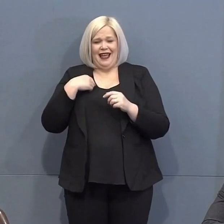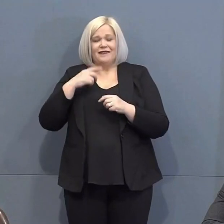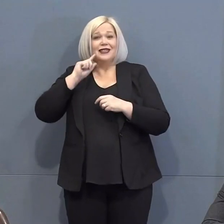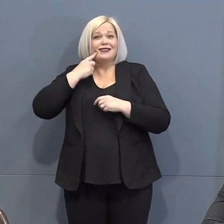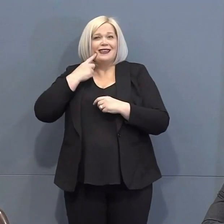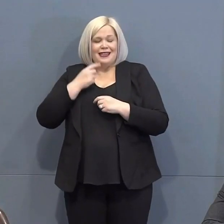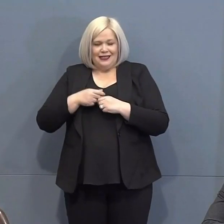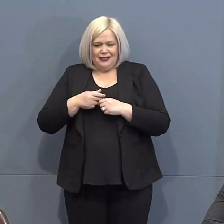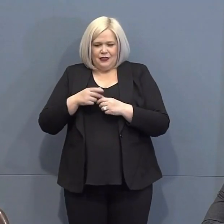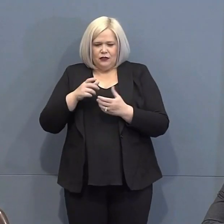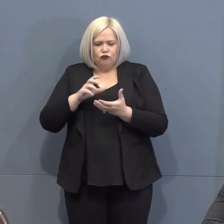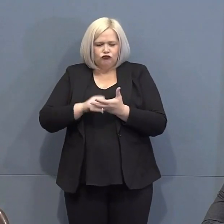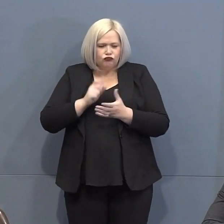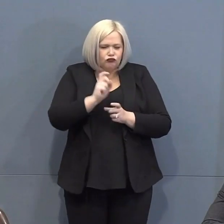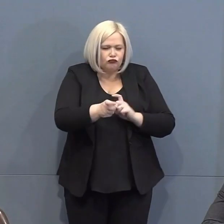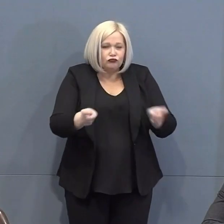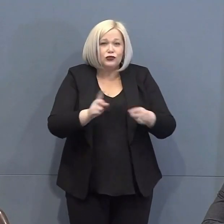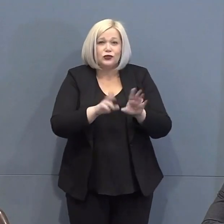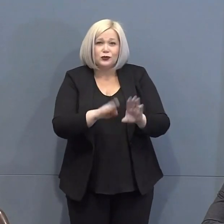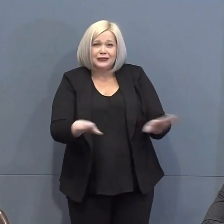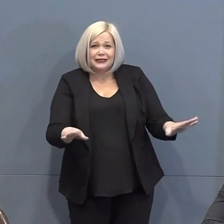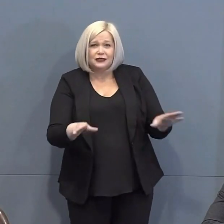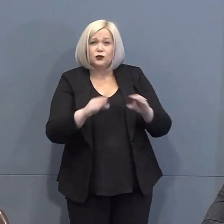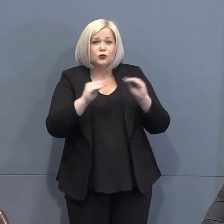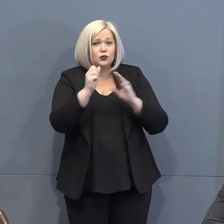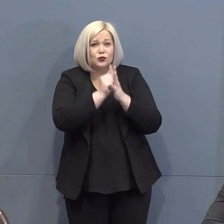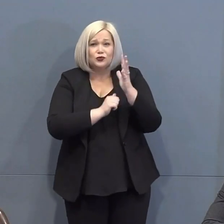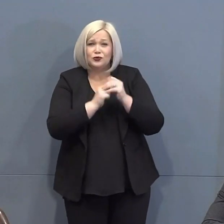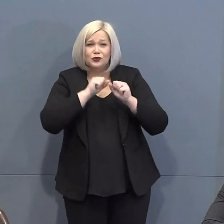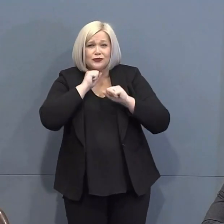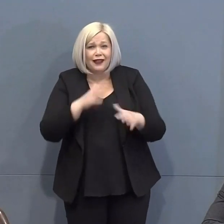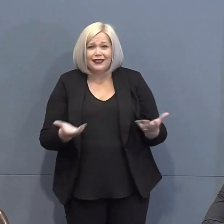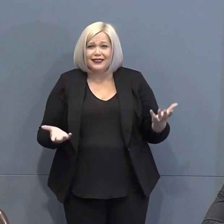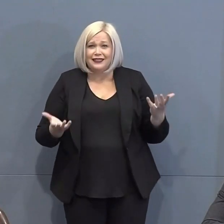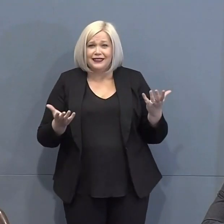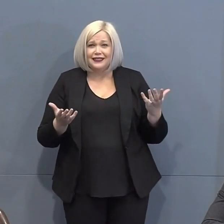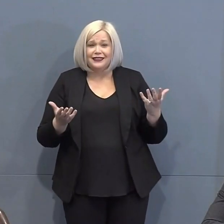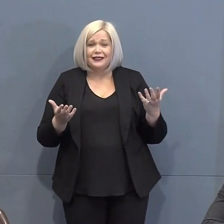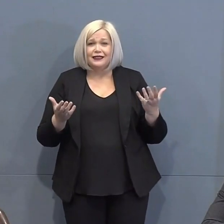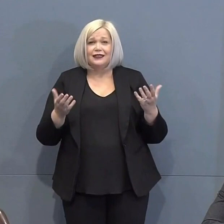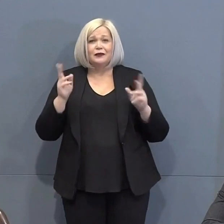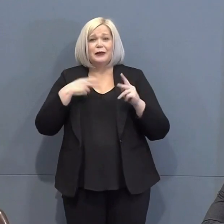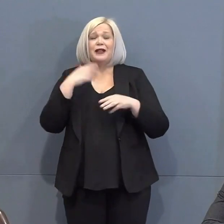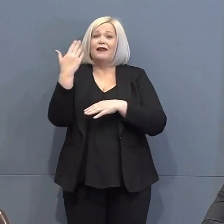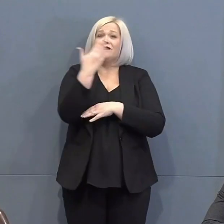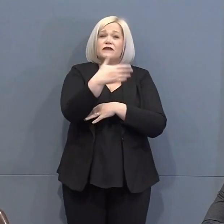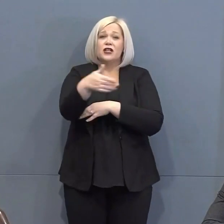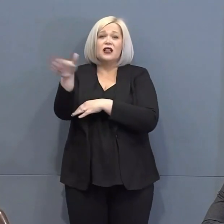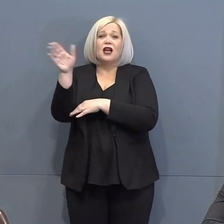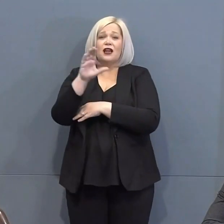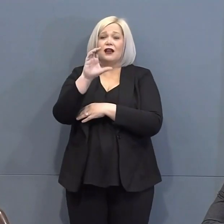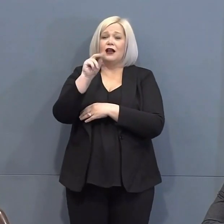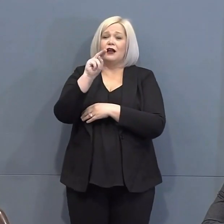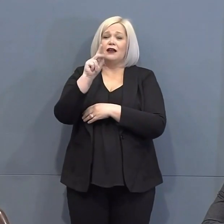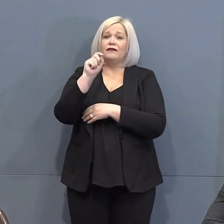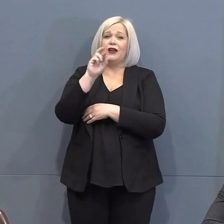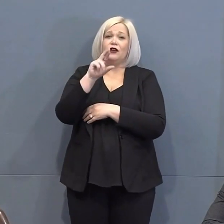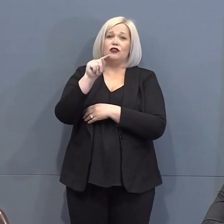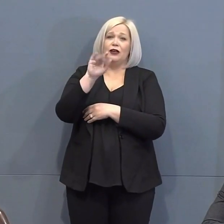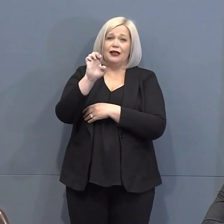ABOUT WHAT SHE SAW I WAS REALLY DISAPPOINTED TO SEE PEOPLE CONGREGATING NOT WEARING MASKS. DISAPPOINTED TO SEE PEOPLE CONGREGATING NOT WEARING MASKS. DISAPPOINTED TO SEE PEOPLE CONGREGATING NOT WEARING MASKS. I DISAPPOINTED TO SEE PEOPLE CONGREGATING NOT WEARING MASKS. I SAW DISAPPOINTED TO SEE PEOPLE CONGREGATING NOT WEARING MASKS. I SAW SOMEONE DISAPPOINTED TO SEE PEOPLE CONGREGATING NOT WEARING MASKS. I SAW SOMEONE HANDING DISAPPOINTED TO SEE PEOPLE CONGREGATING NOT WEARING MASKS. I SAW SOMEONE HANDING OUT DISAPPOINTED TO SEE PEOPLE CONGREGATING NOT WEARING MASKS. I SAW SOMEONE HANDING OUT CANDY CONGREGATING NOT WEARING MASKS. I SAW SOMEONE HANDING OUT CANDY CONGREGATING NOT WEARING MASKS. I SAW SOMEONE HANDING OUT CANDY TO CONGREGATING NOT WEARING MASKS. I SAW SOMEONE HANDING OUT CANDY TO LITTLE CONGREGATING NOT WEARING MASKS. I SAW SOMEONE HANDING OUT CANDY TO LITTLE KIDS CONGREGATING NOT WEARING MASKS. I SAW SOMEONE HANDING OUT CANDY TO LITTLE KIDS BARE CONGREGATING NOT WEARING MASKS. I SAW SOMEONE HANDING OUT CANDY TO LITTLE KIDS BARE HANDED CONGREGATING NOT WEARING MASKS. I SAW SOMEONE HANDING OUT CANDY TO LITTLE KIDS BARE HANDED 4@WH I SAW SOMEONE HANDING OUT CANDY TO LITTLE KIDS BARE HANDED 4@WH I SAW SOMEONE HANDING OUT CANDY TO LITTLE KIDS BARE HANDED 4@WH PEOPLE I SAW SOMEONE HANDING OUT CANDY TO LITTLE KIDS BARE HANDED 4@WH PEOPLE ARE I SAW SOMEONE HANDING OUT CANDY TO LITTLE KIDS BARE HANDED 4@WH PEOPLE ARE FLYING